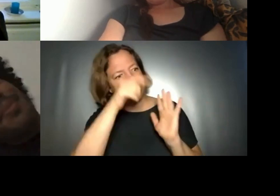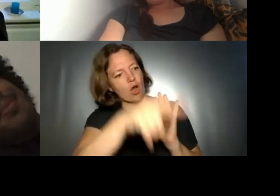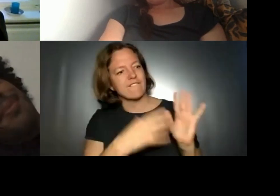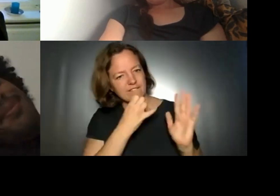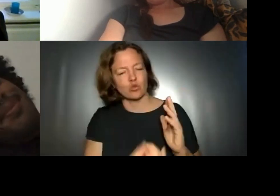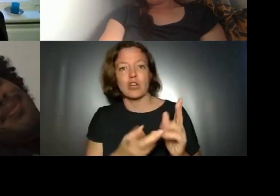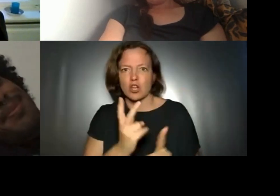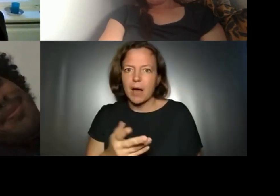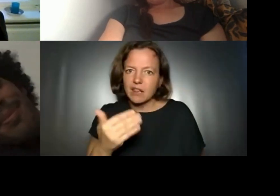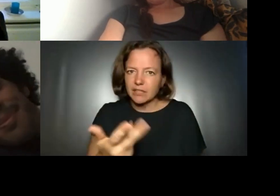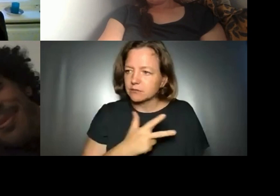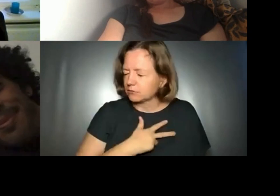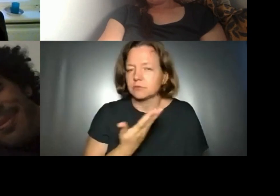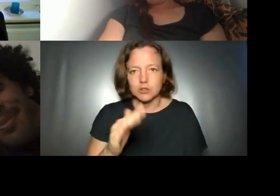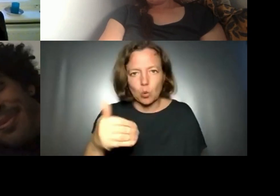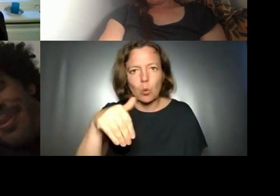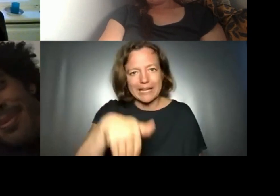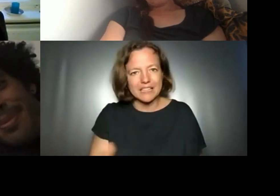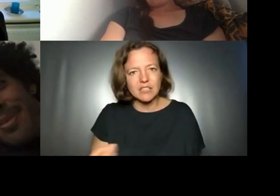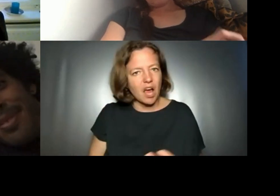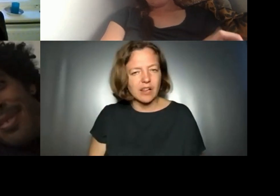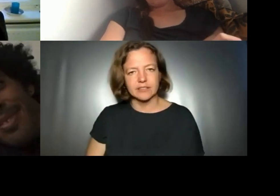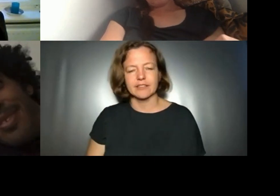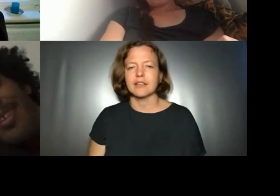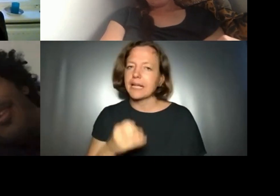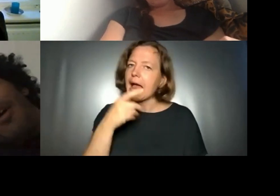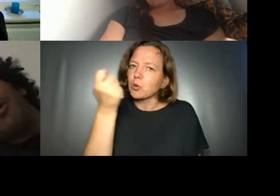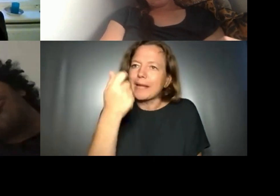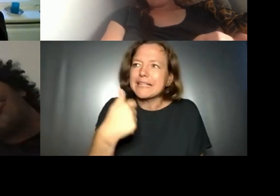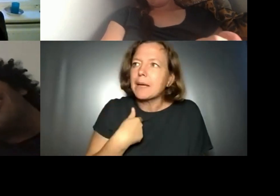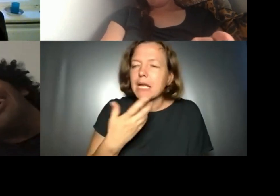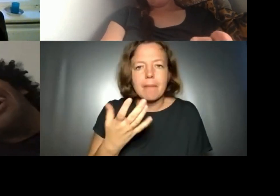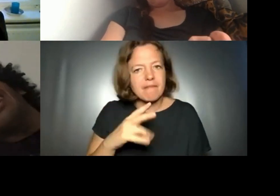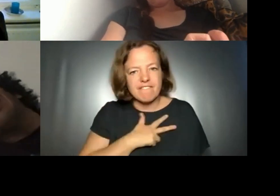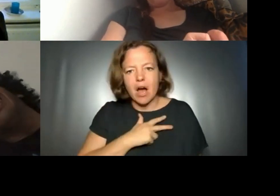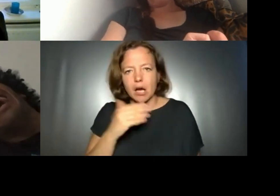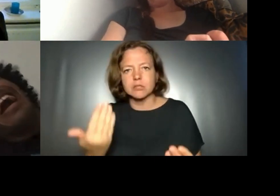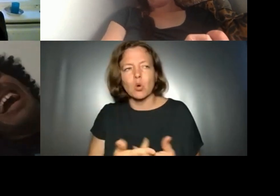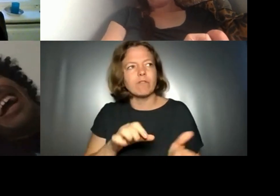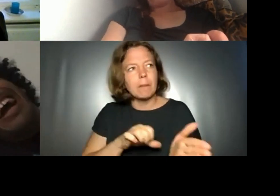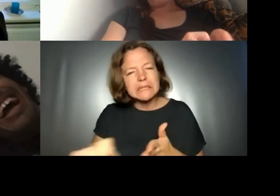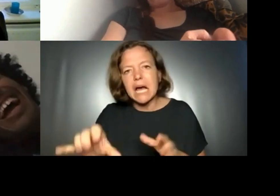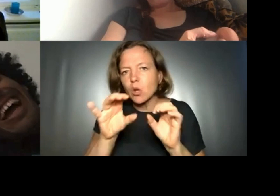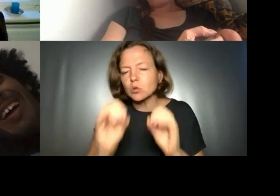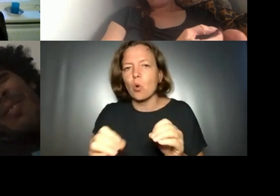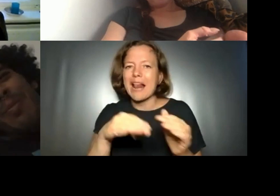I mean, I'm exaggerating, but usually it amounts to that. Edwin Ramirez: Not much.